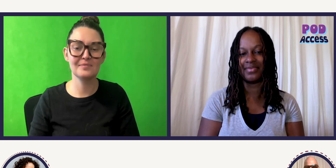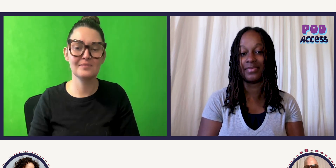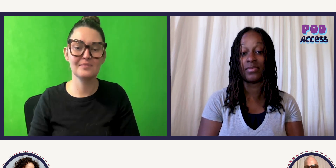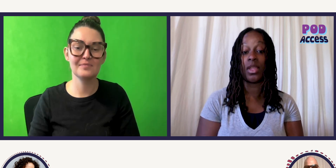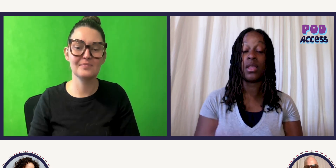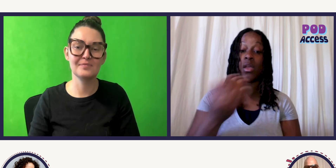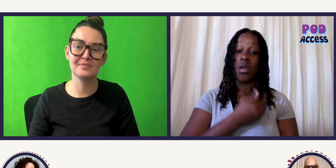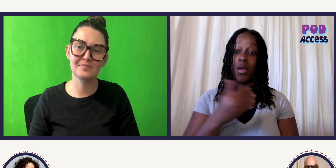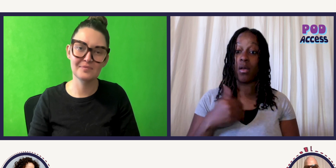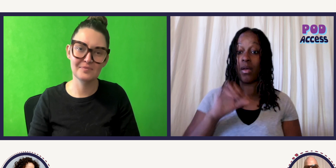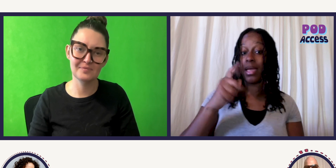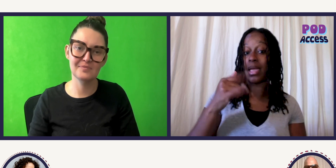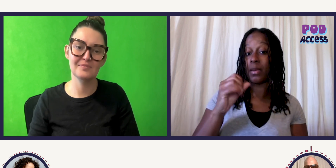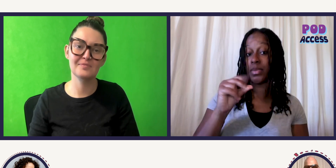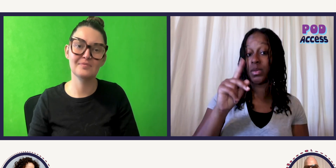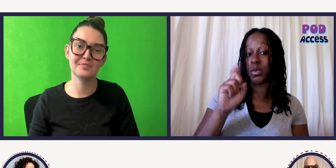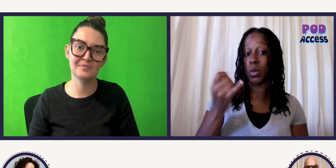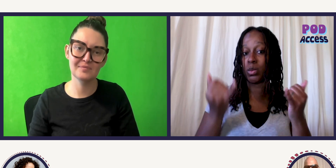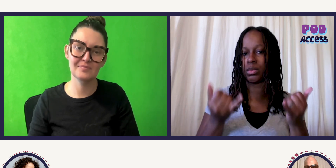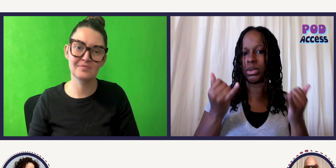Our episode today is all about branding, featuring